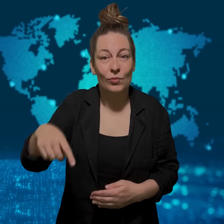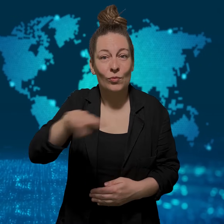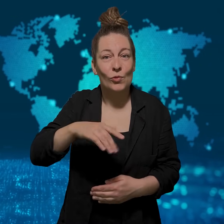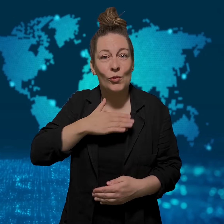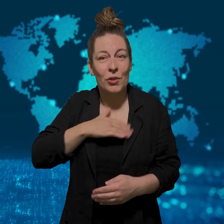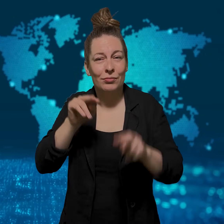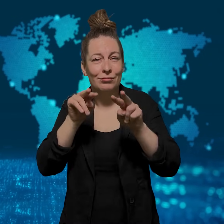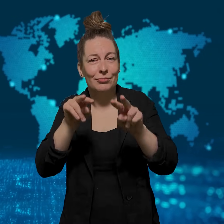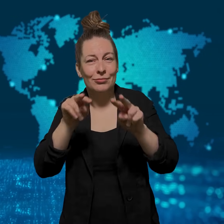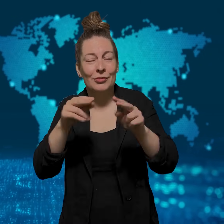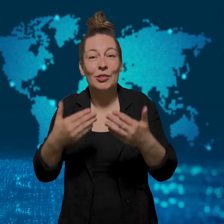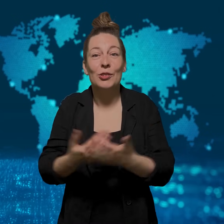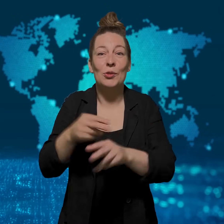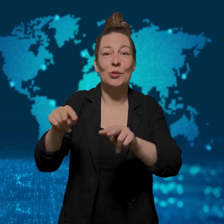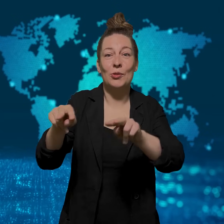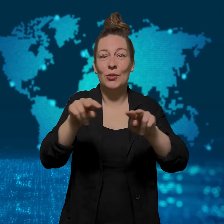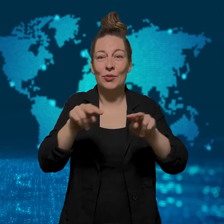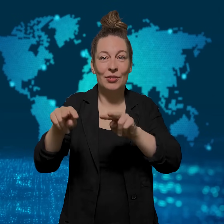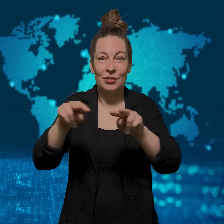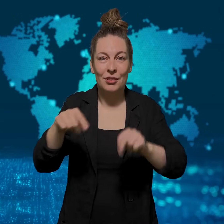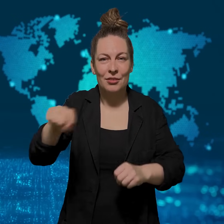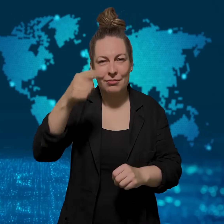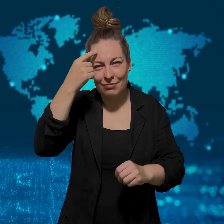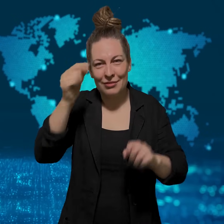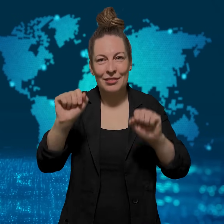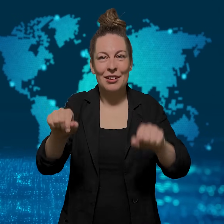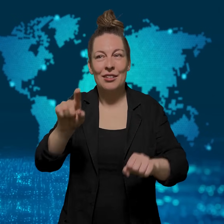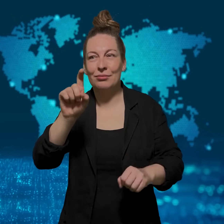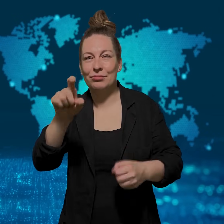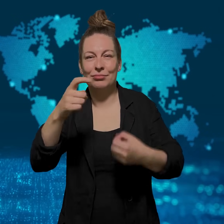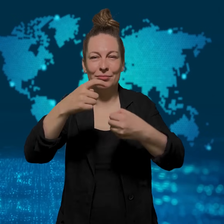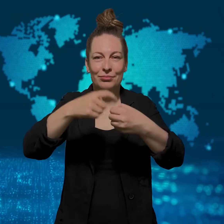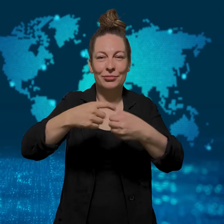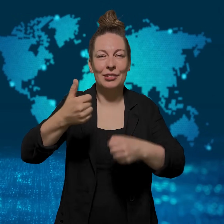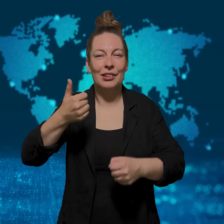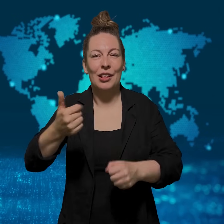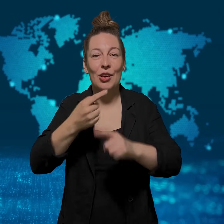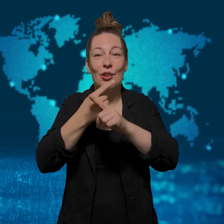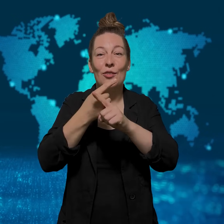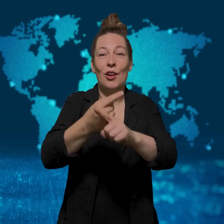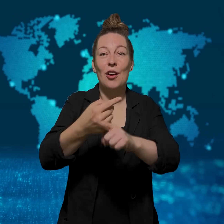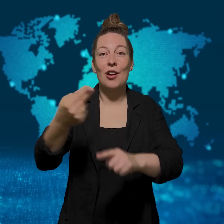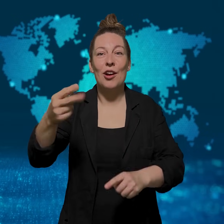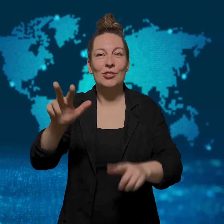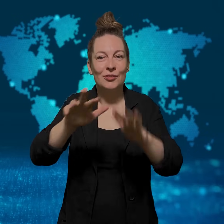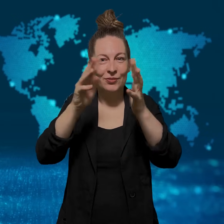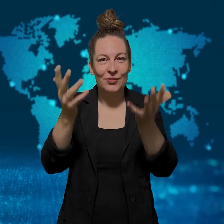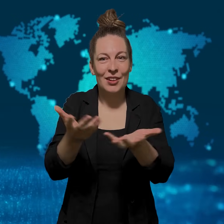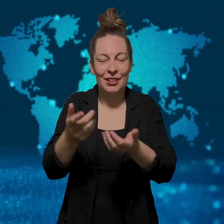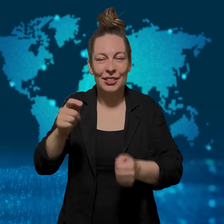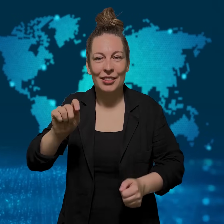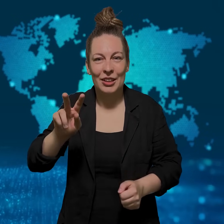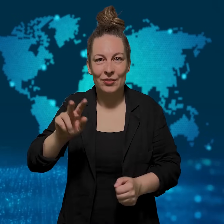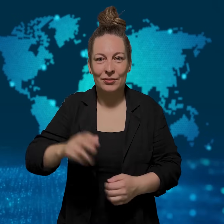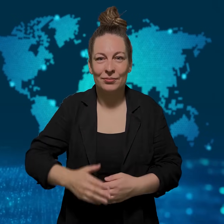Don't forget to subscribe, like, and follow H3 World TV to get new video updates!